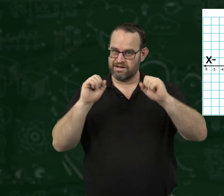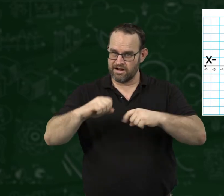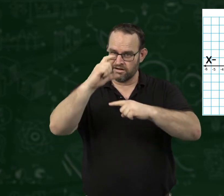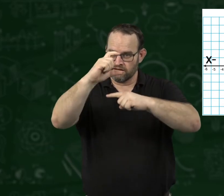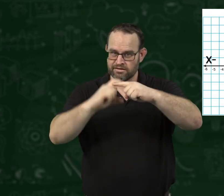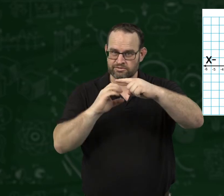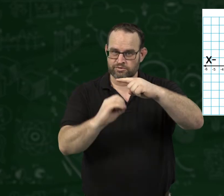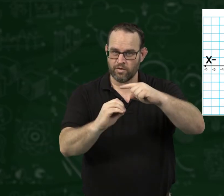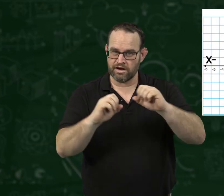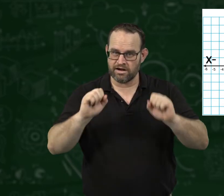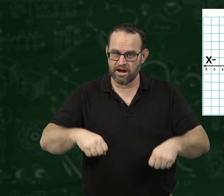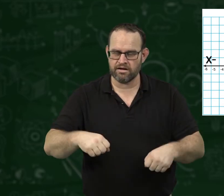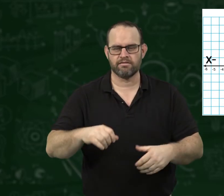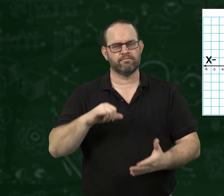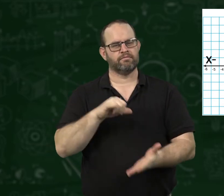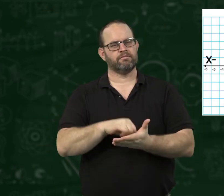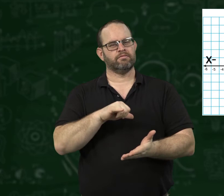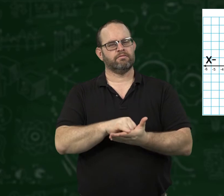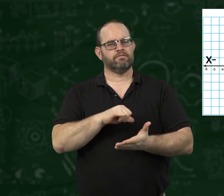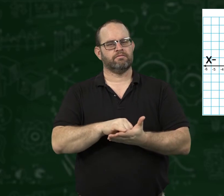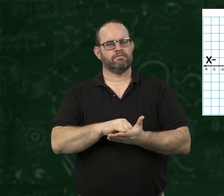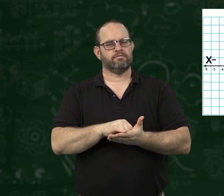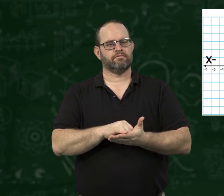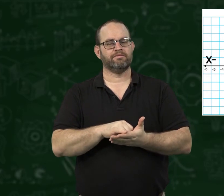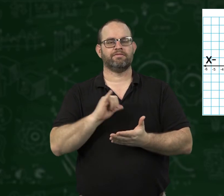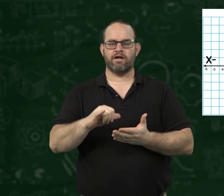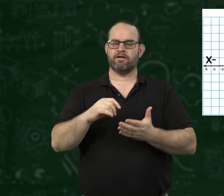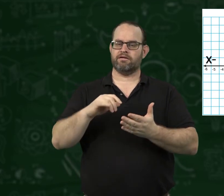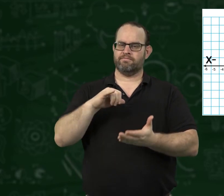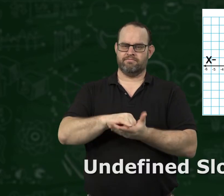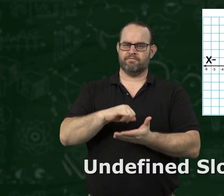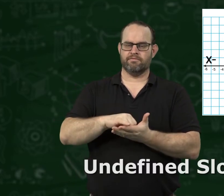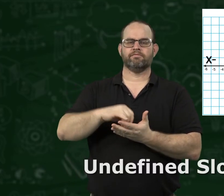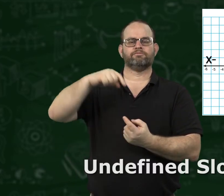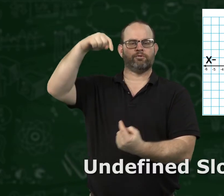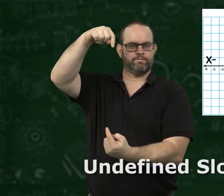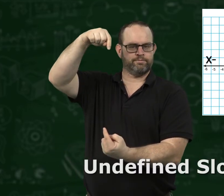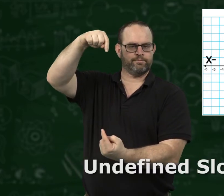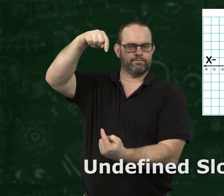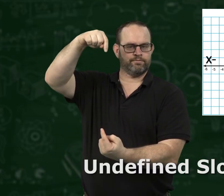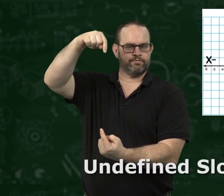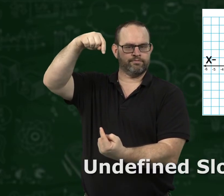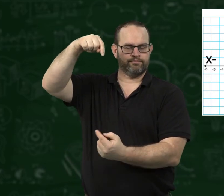Since a zero denominator is impossible, this is called an undefined slope.